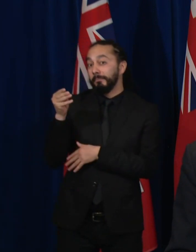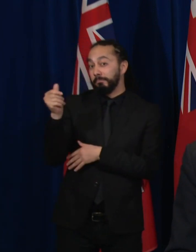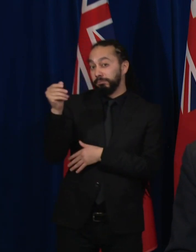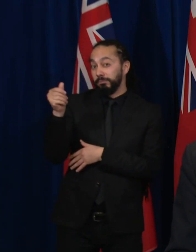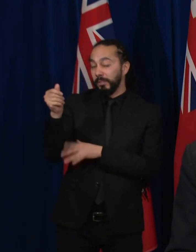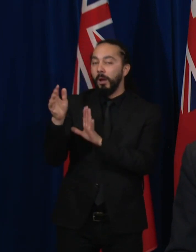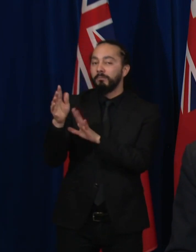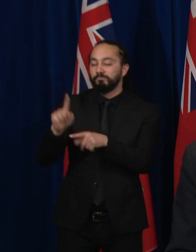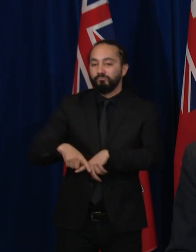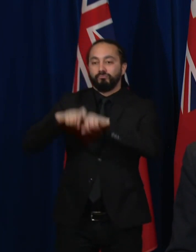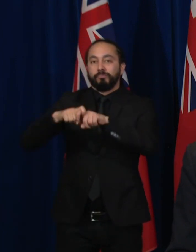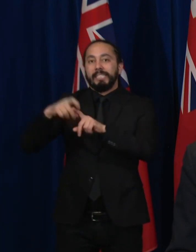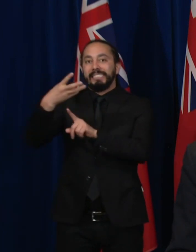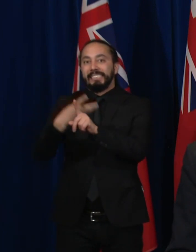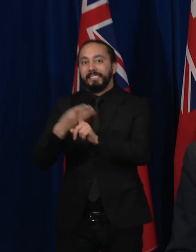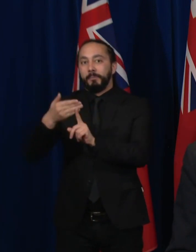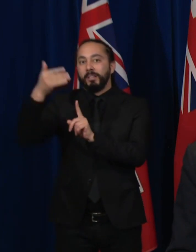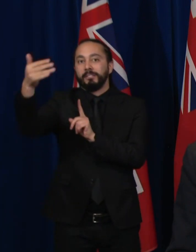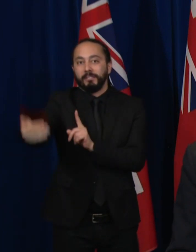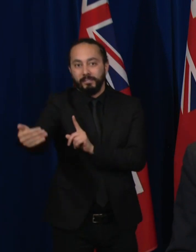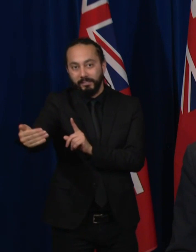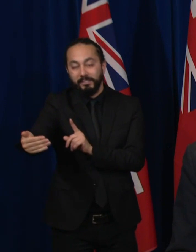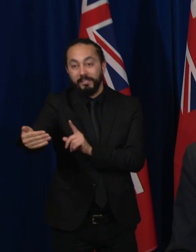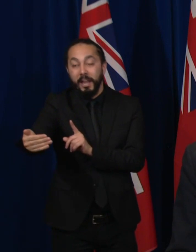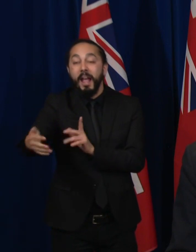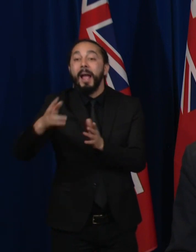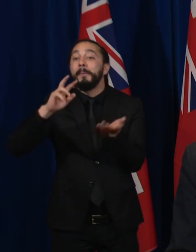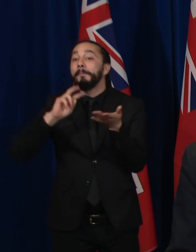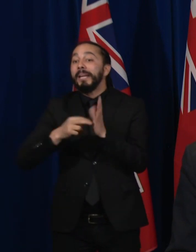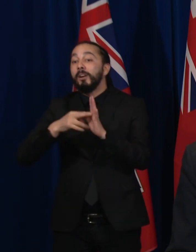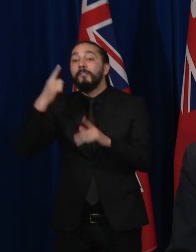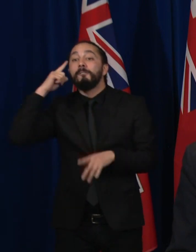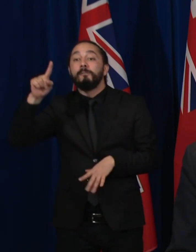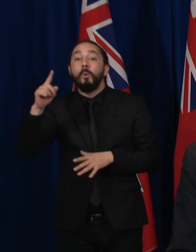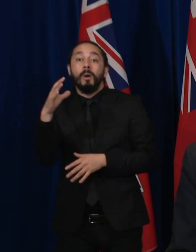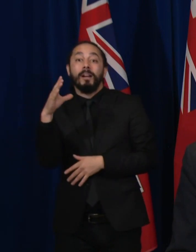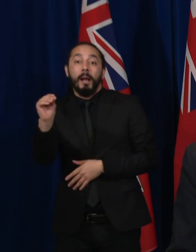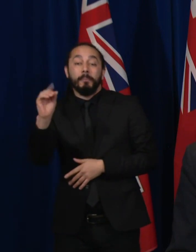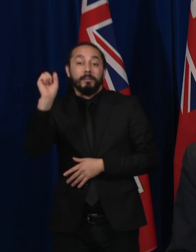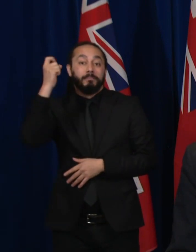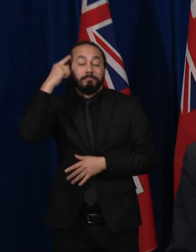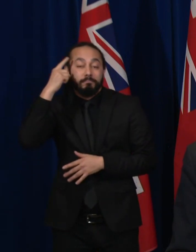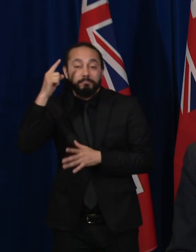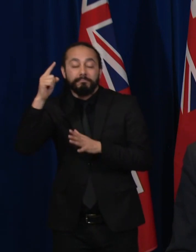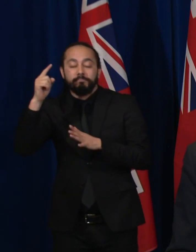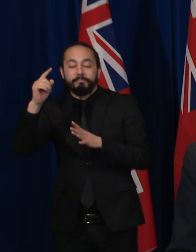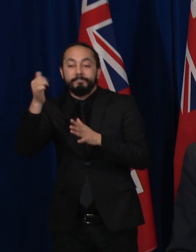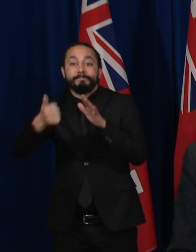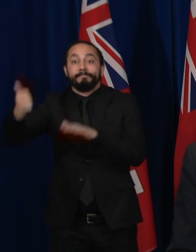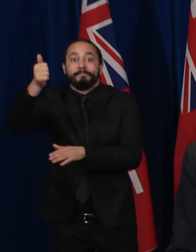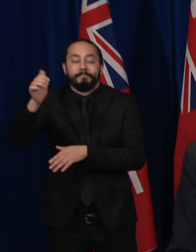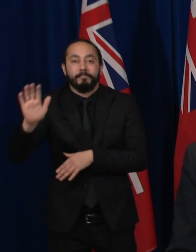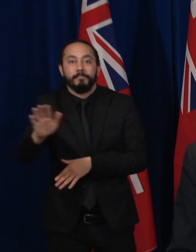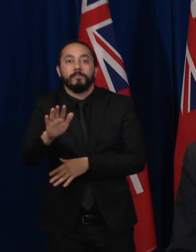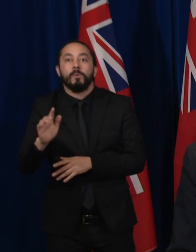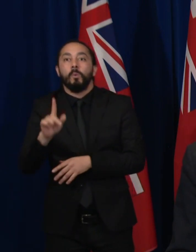have died in vain; that the nation, shall have a new birth of freedom, deferment up to six months employers will be provided with another $1.9 and that government of the people by the people for the people, billion in financial relief. All employers covered by the insurance are